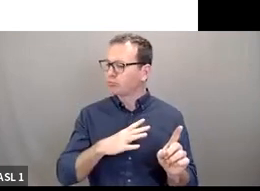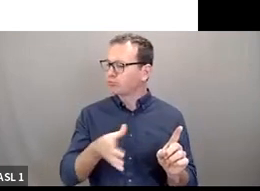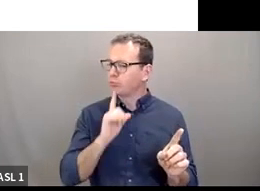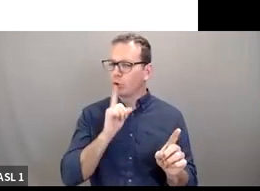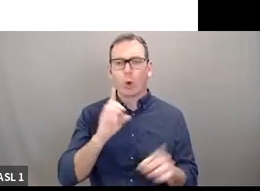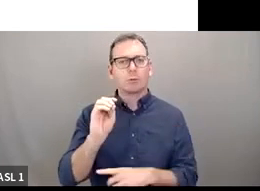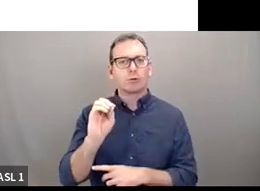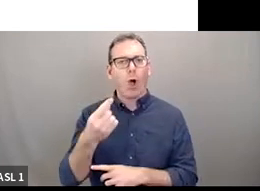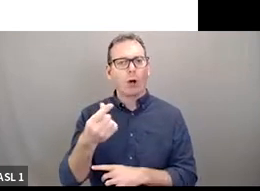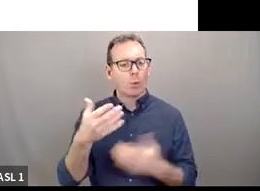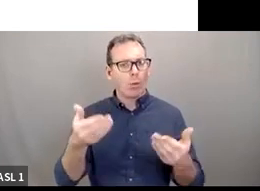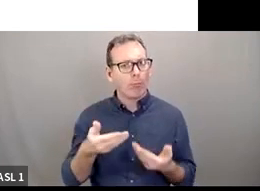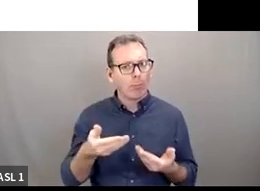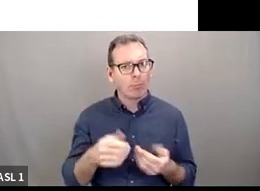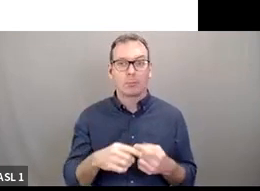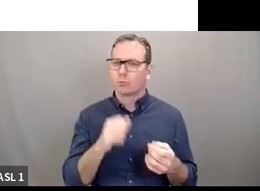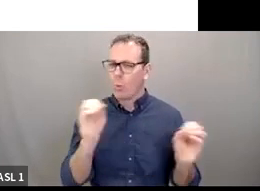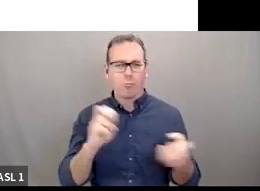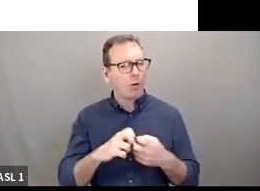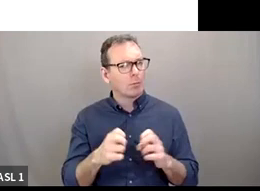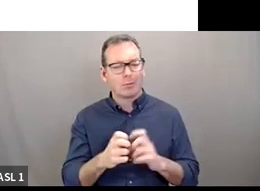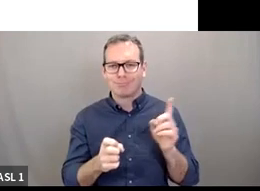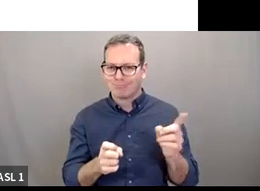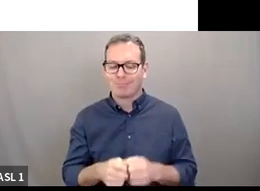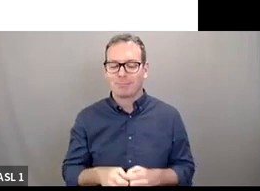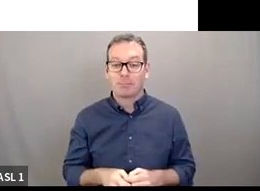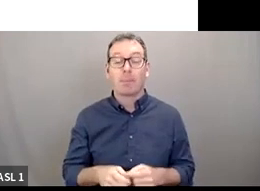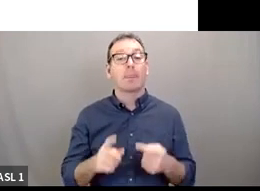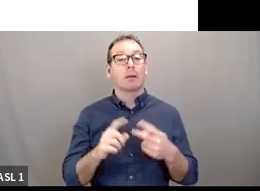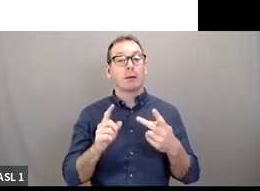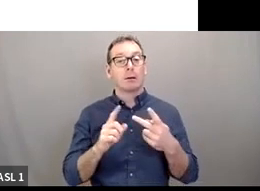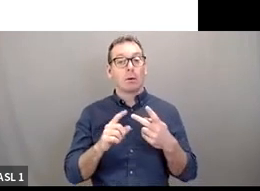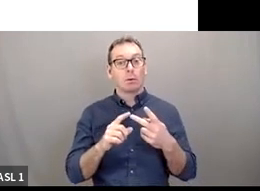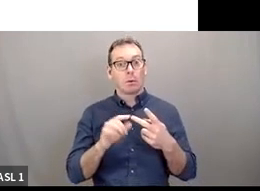oh and also I have to say we also got her with the program I’m not